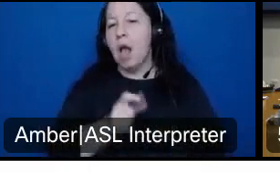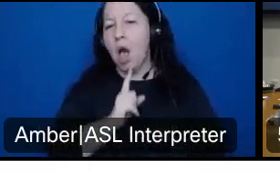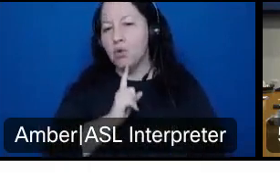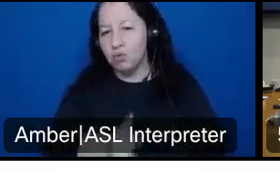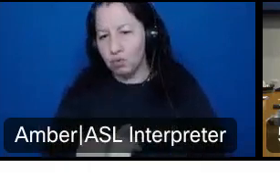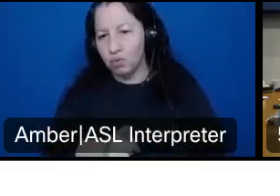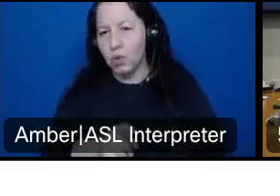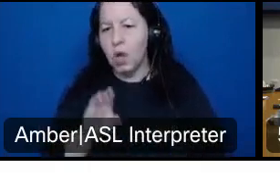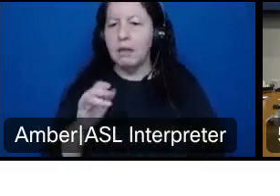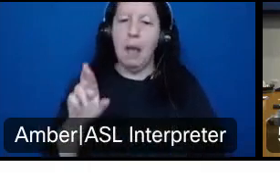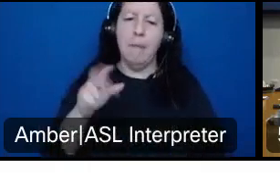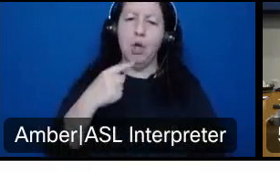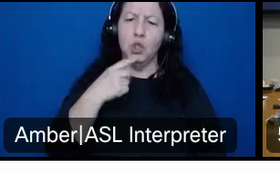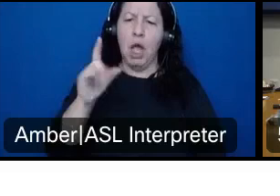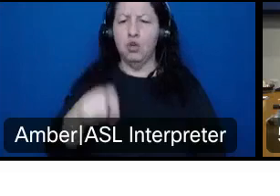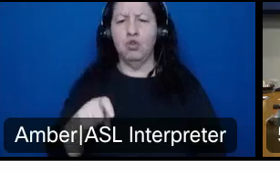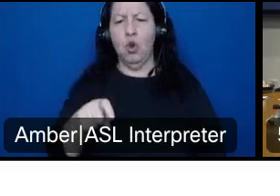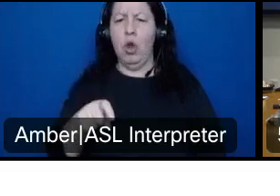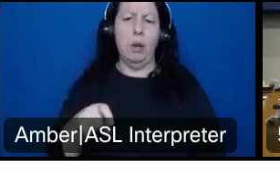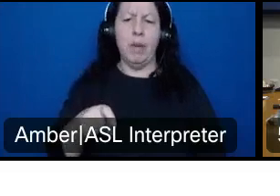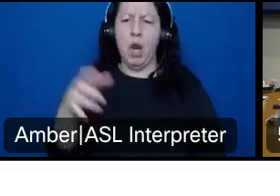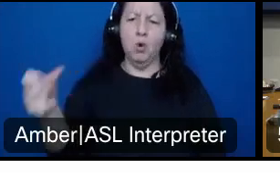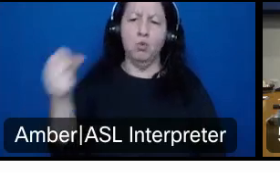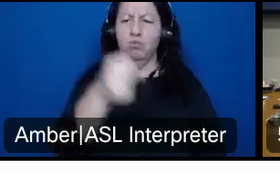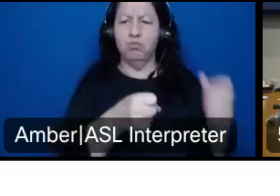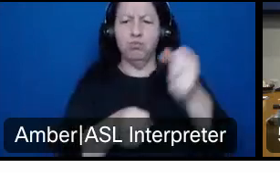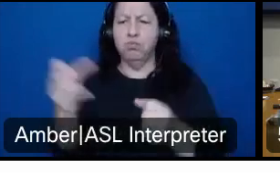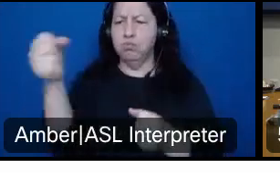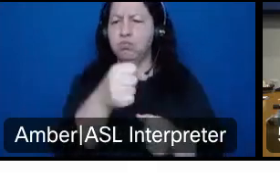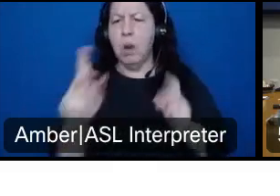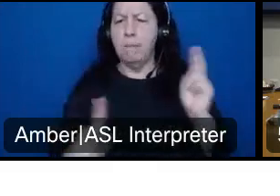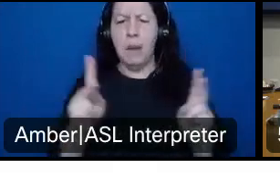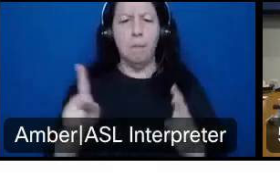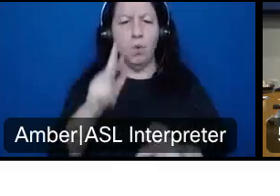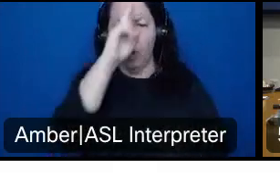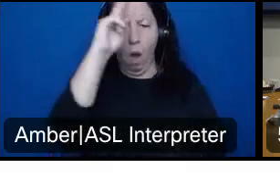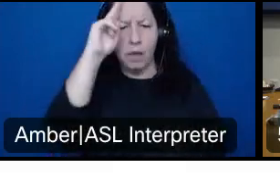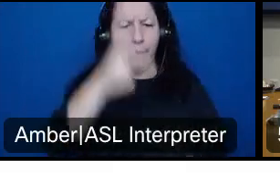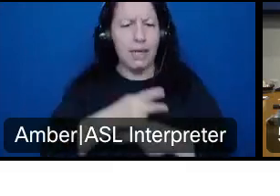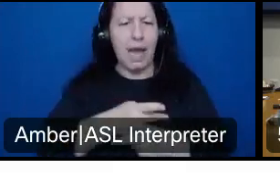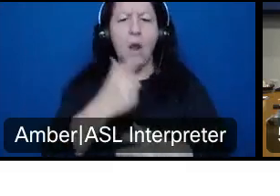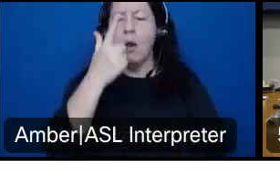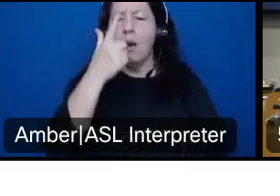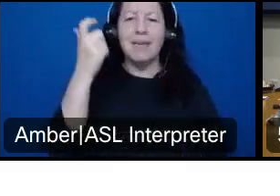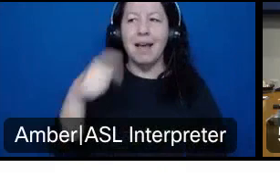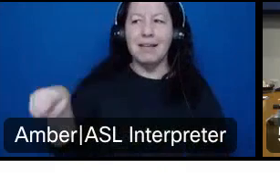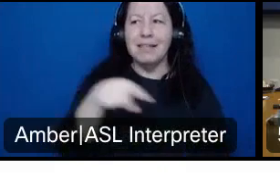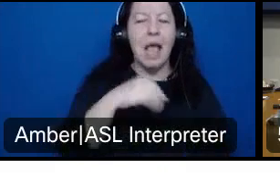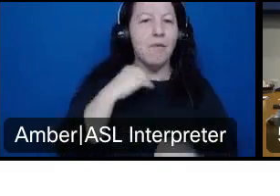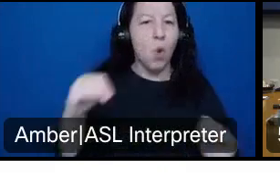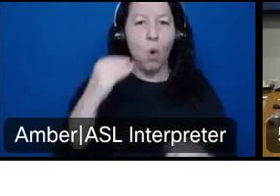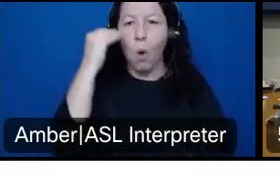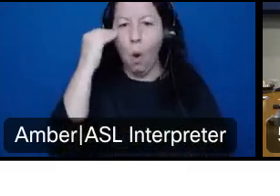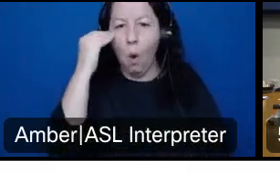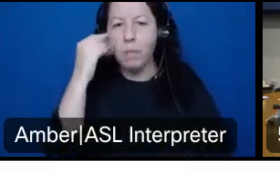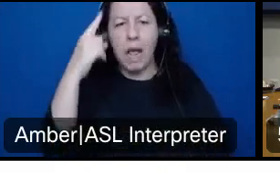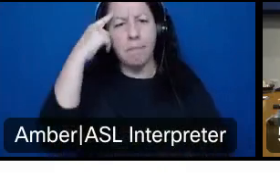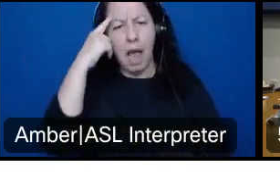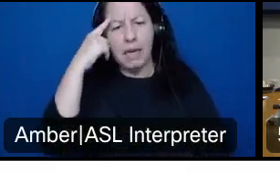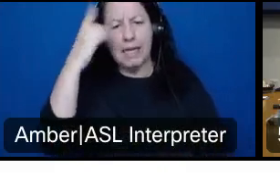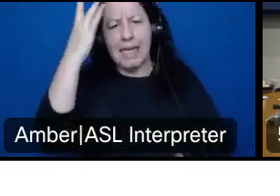we should be in voluntarily hospitalized people because they're homeless and mentally ill because he's never said that. And he doesn't think that. And we wouldn't support that.